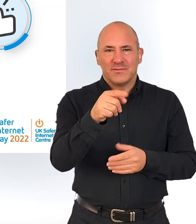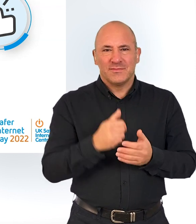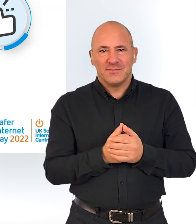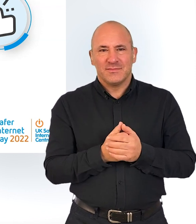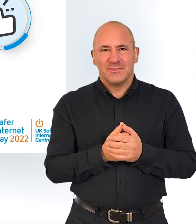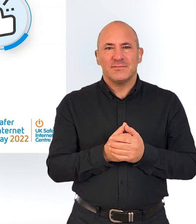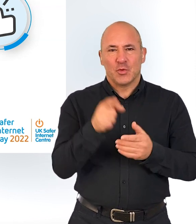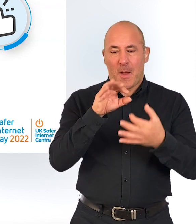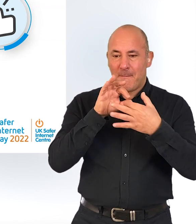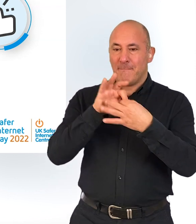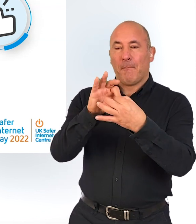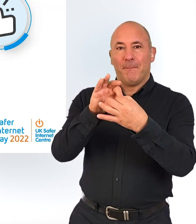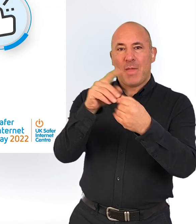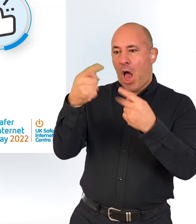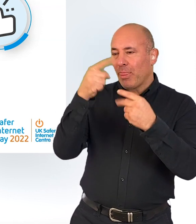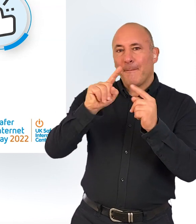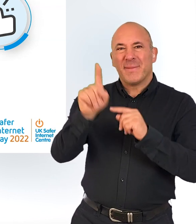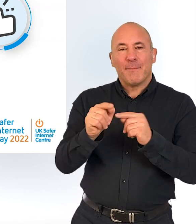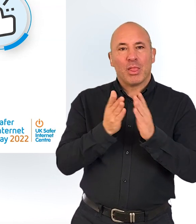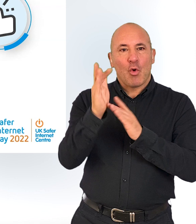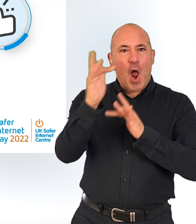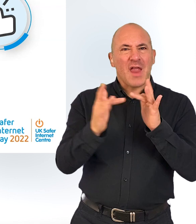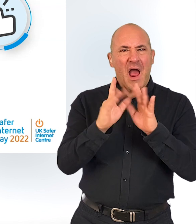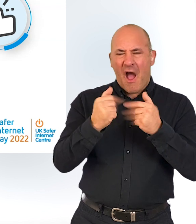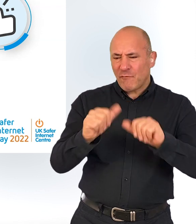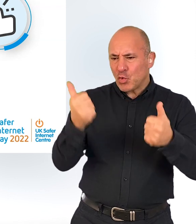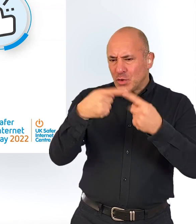What are the positives/benefits of connecting with others online?